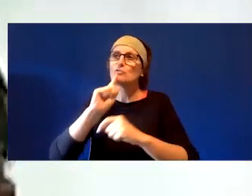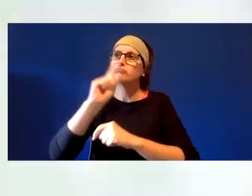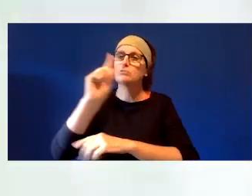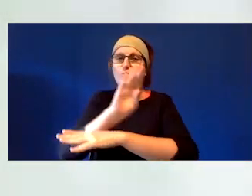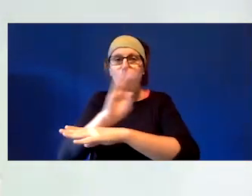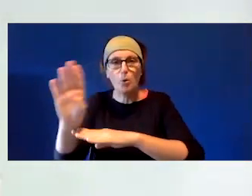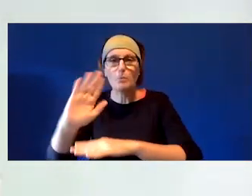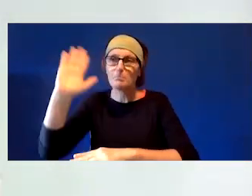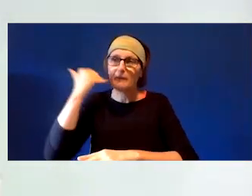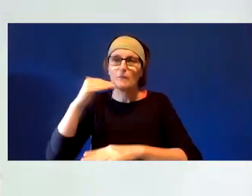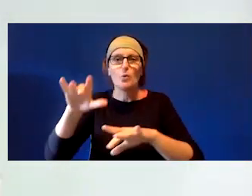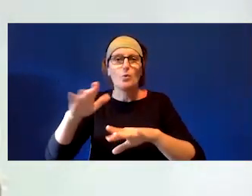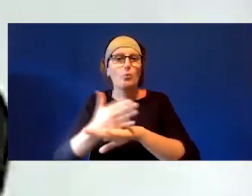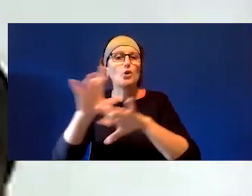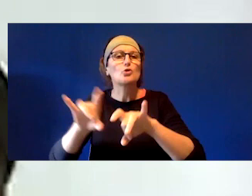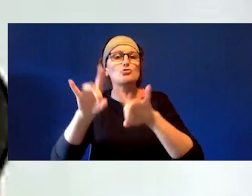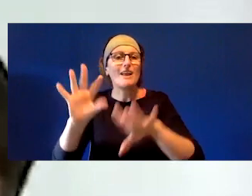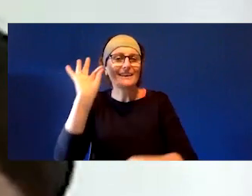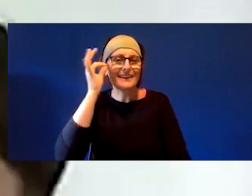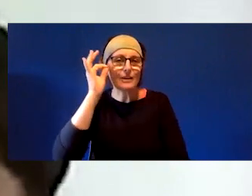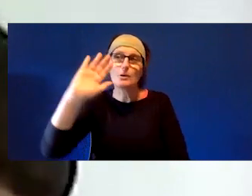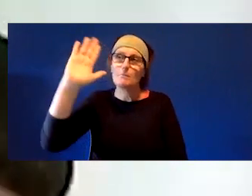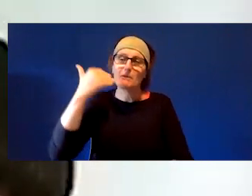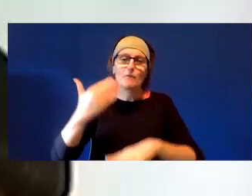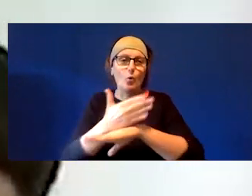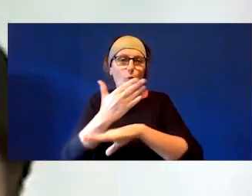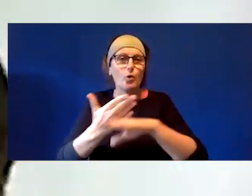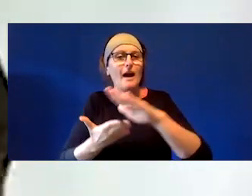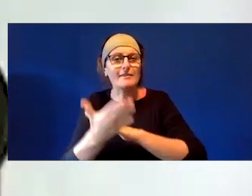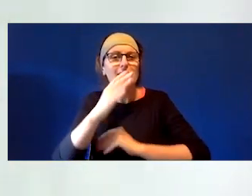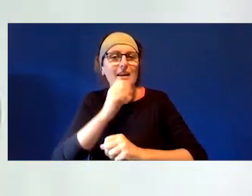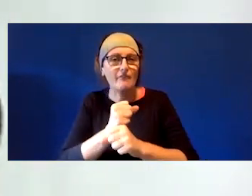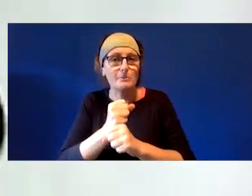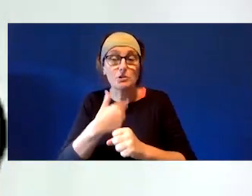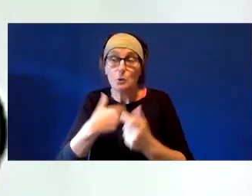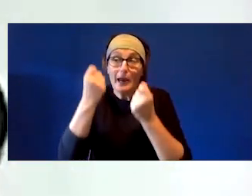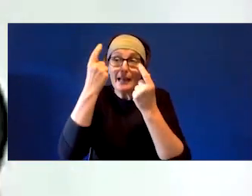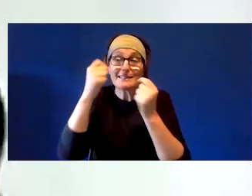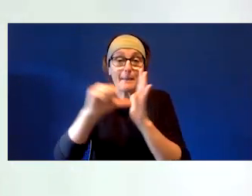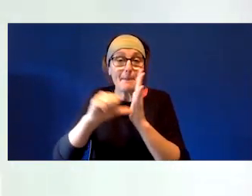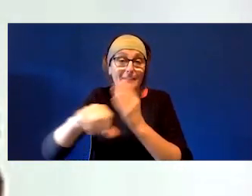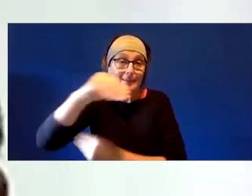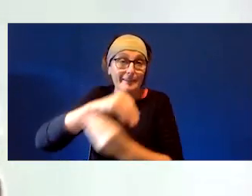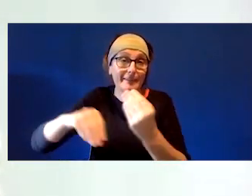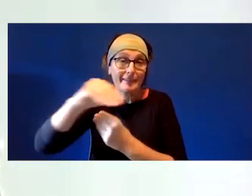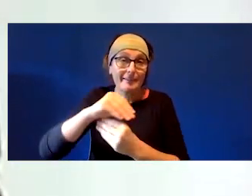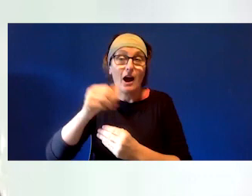Australia Council, worked for government, state government, understand how to make money and I understand how to spend it.